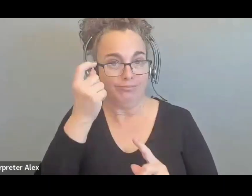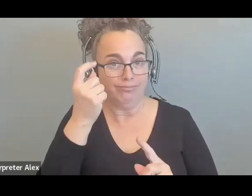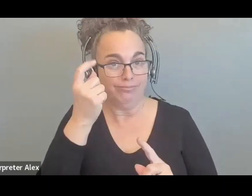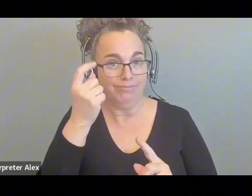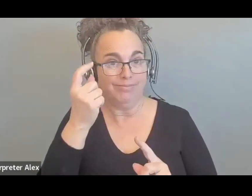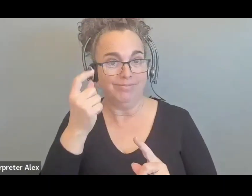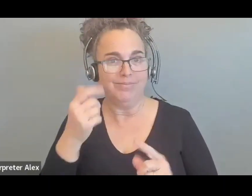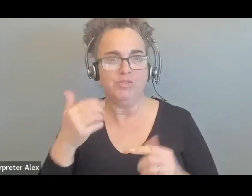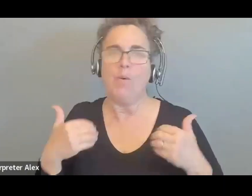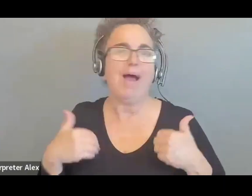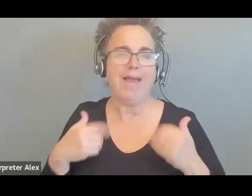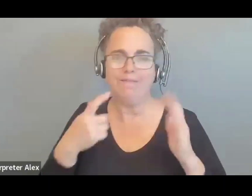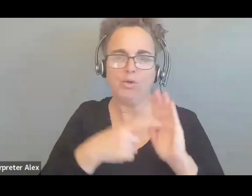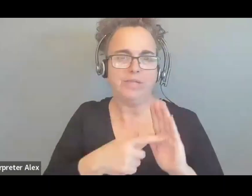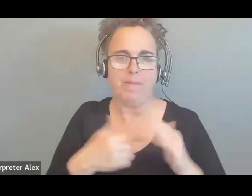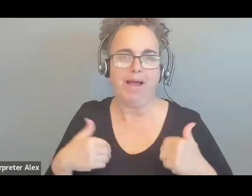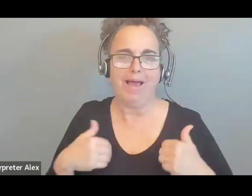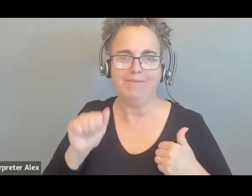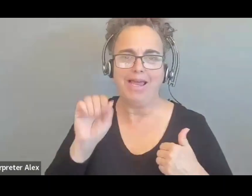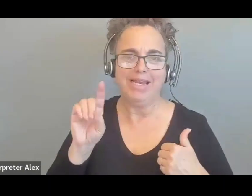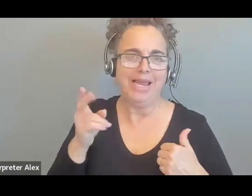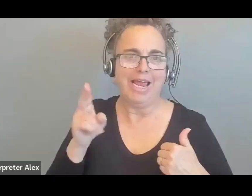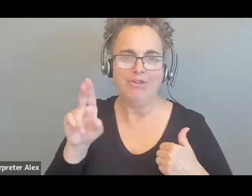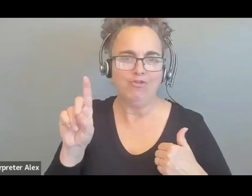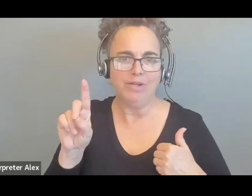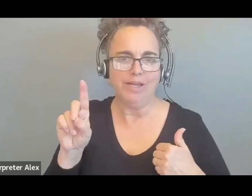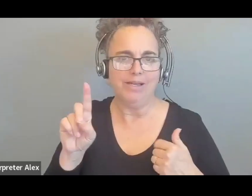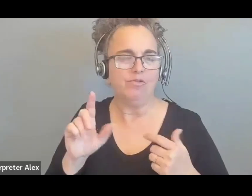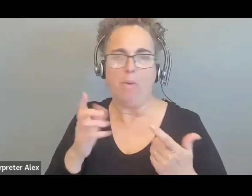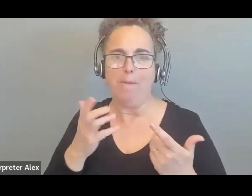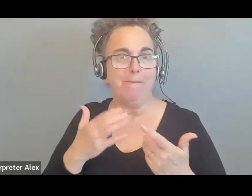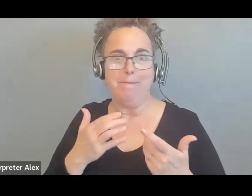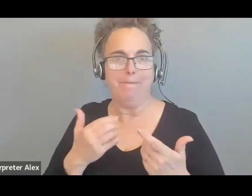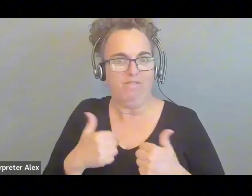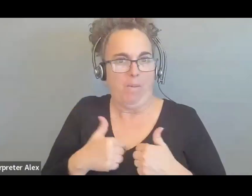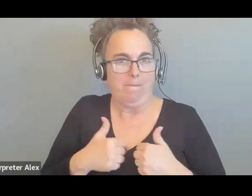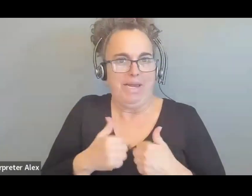Like I have ADHD. My problem is so deeply clear in some areas to myself,